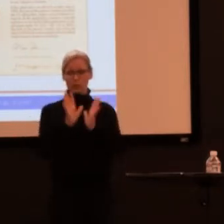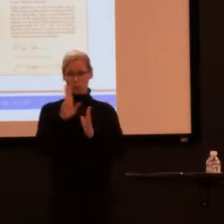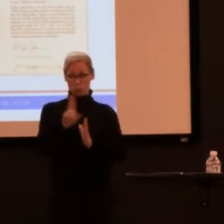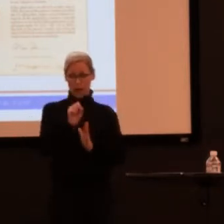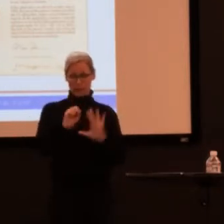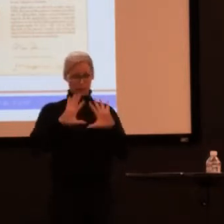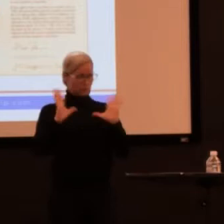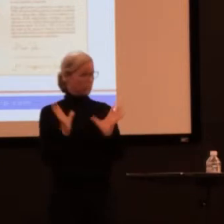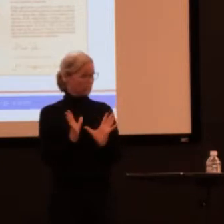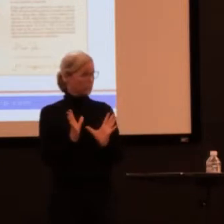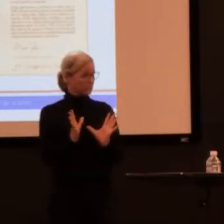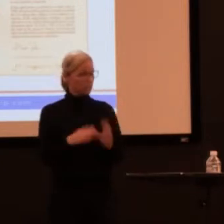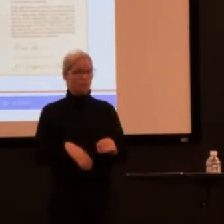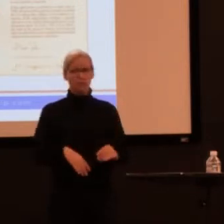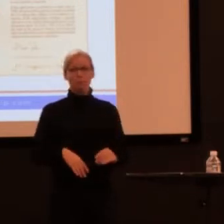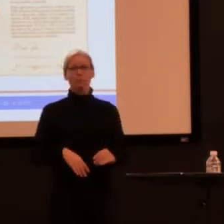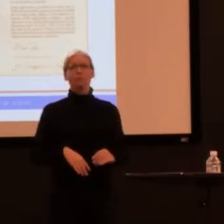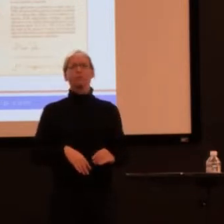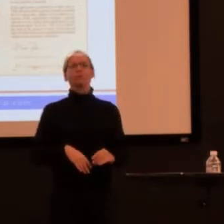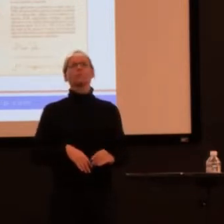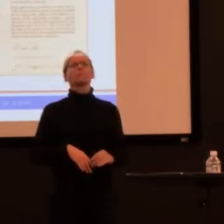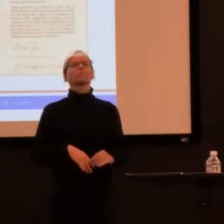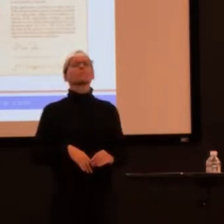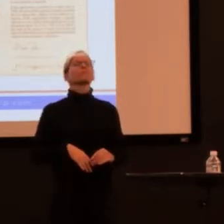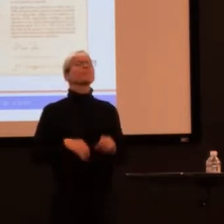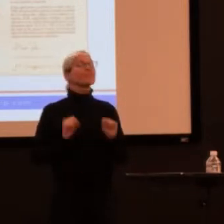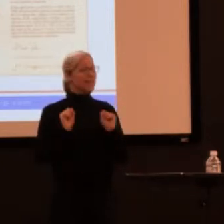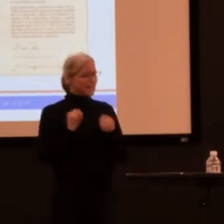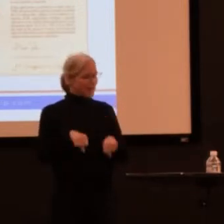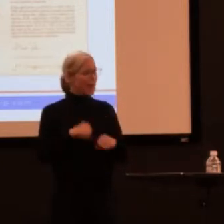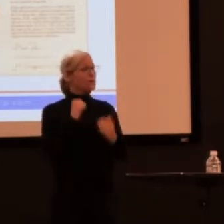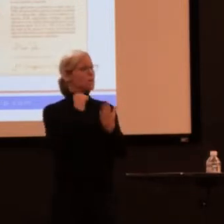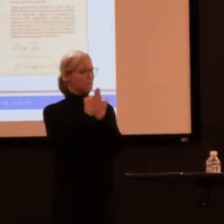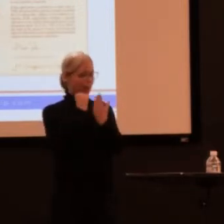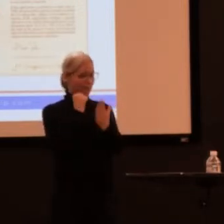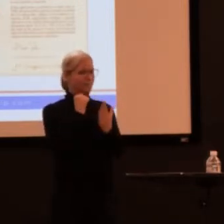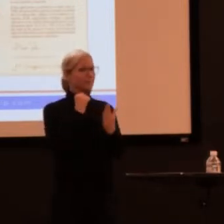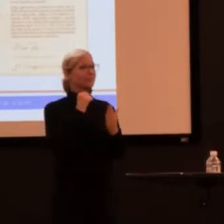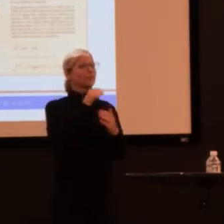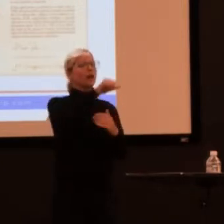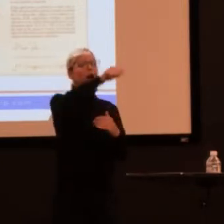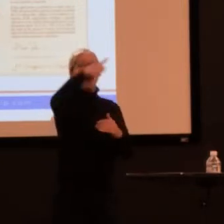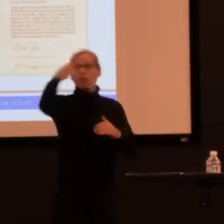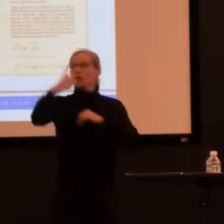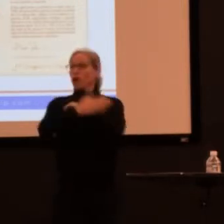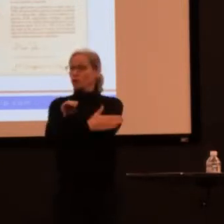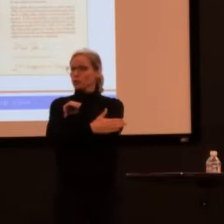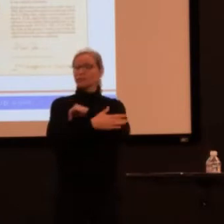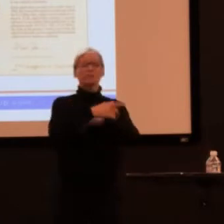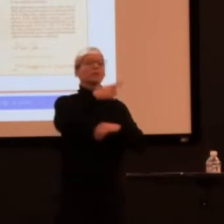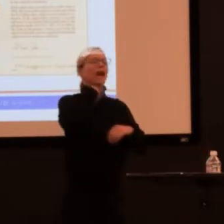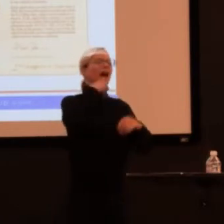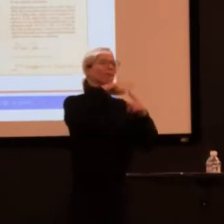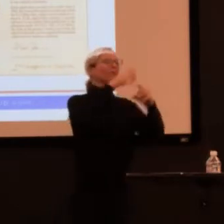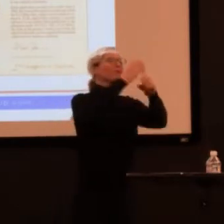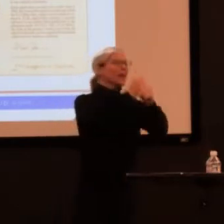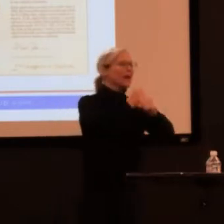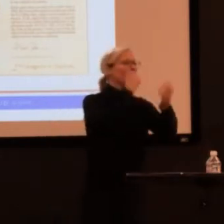You can obtain patents on the same invention in multiple countries and obtain protection in multiple countries I should say.